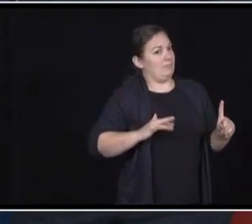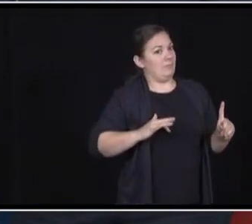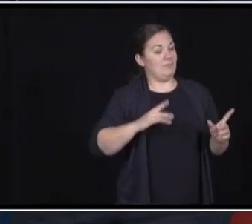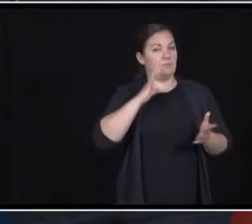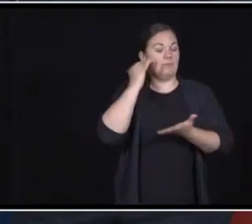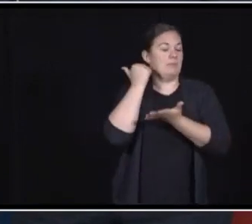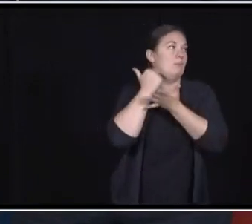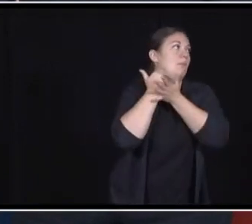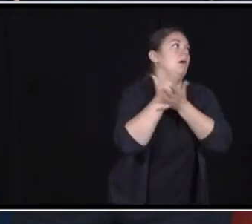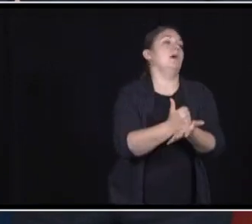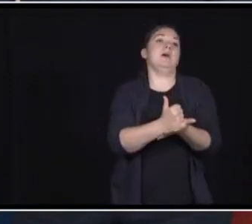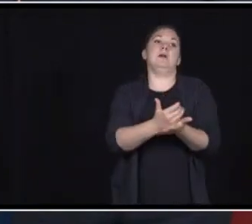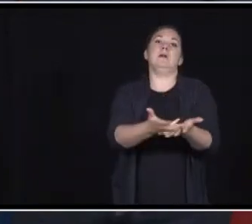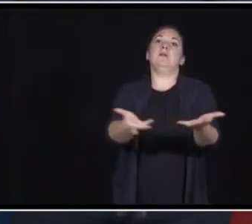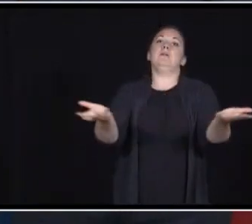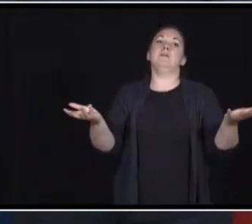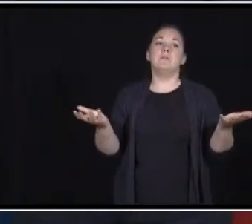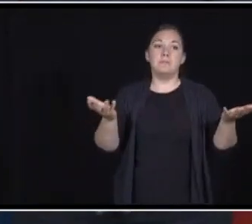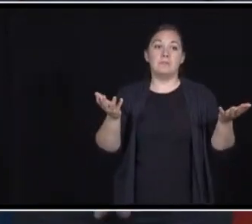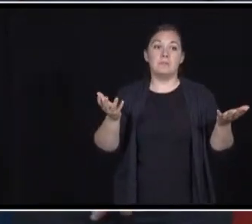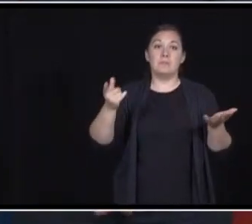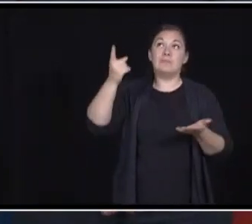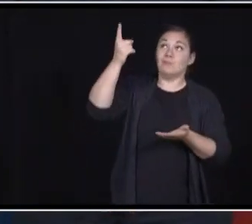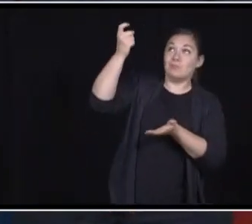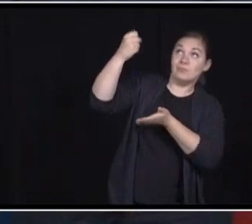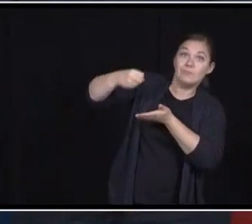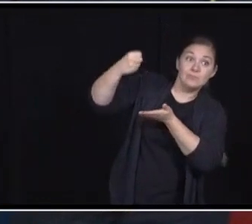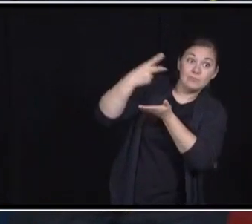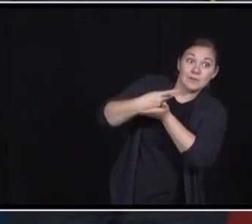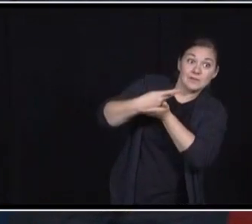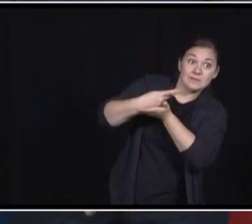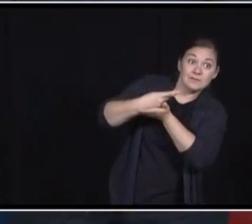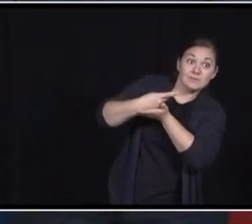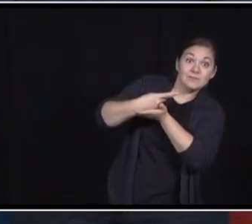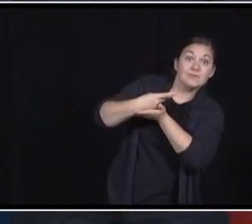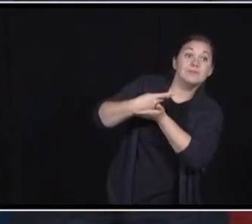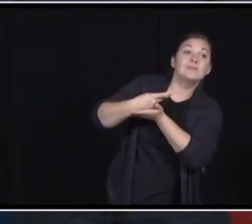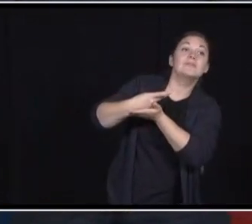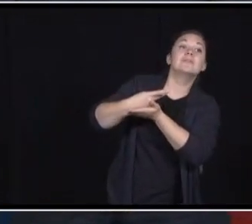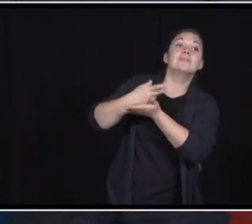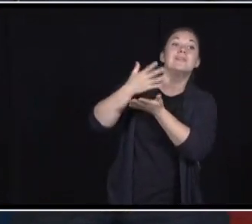One of the two. It is just going to be a game changer.